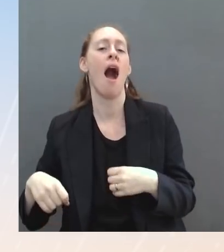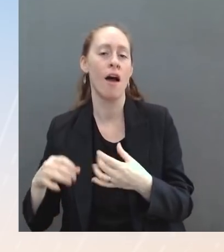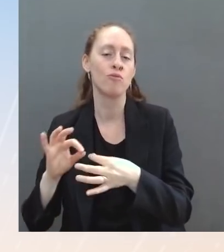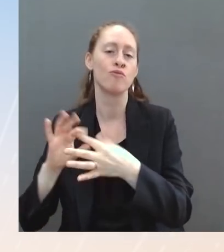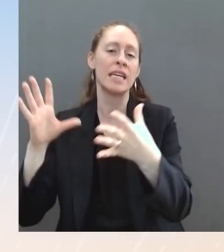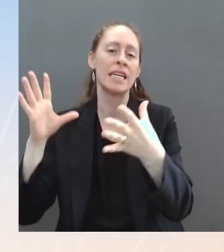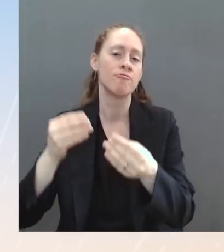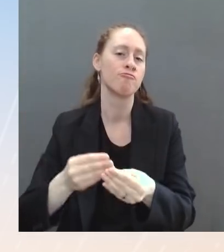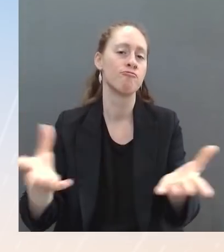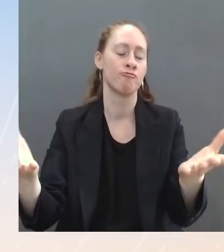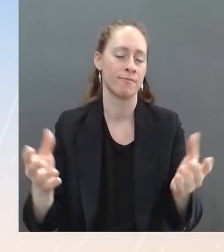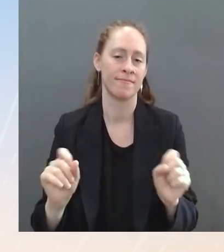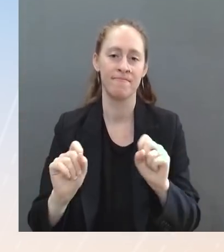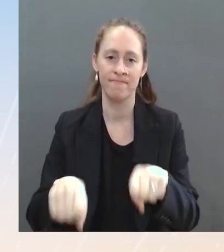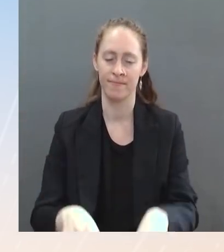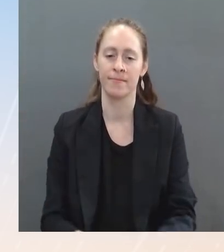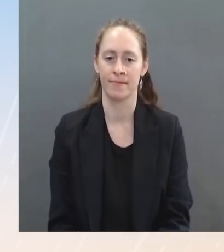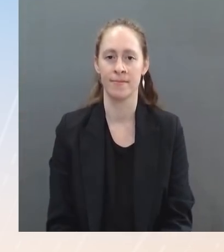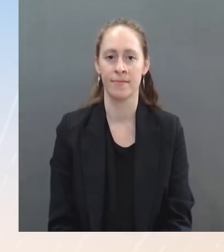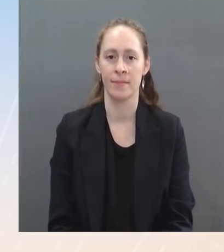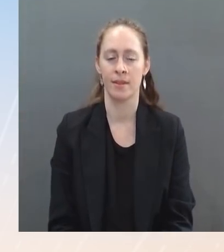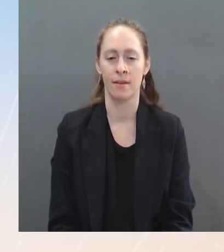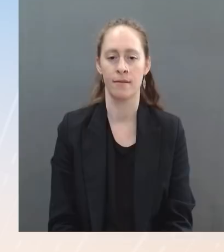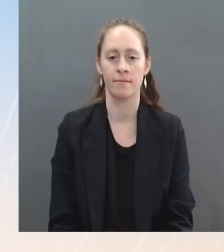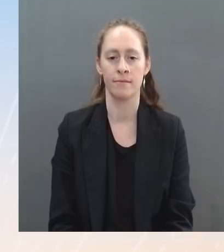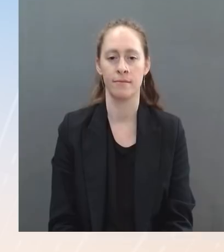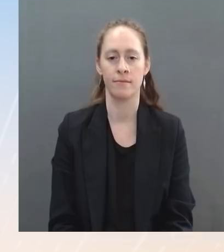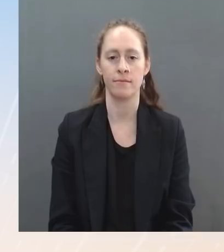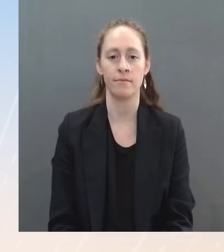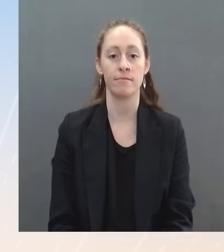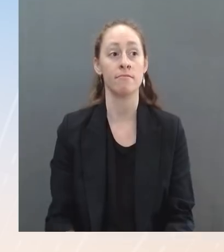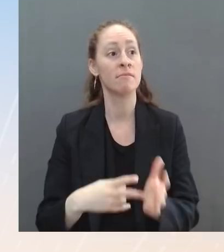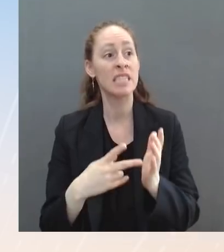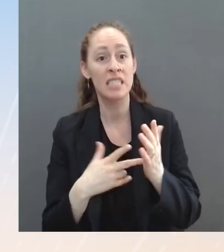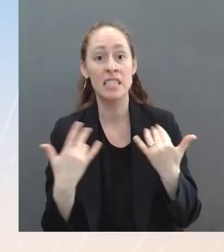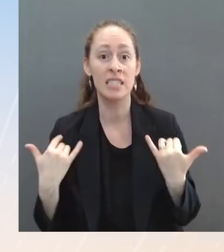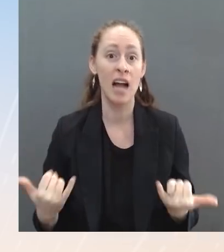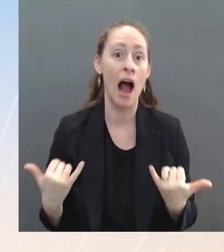that there will be a buyer to purchase oil at a lower price.